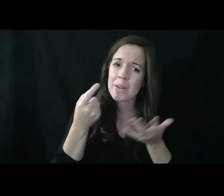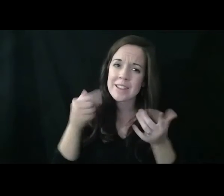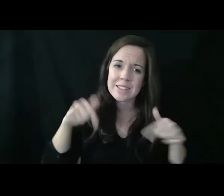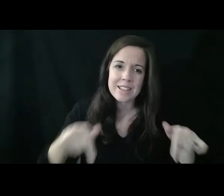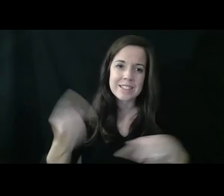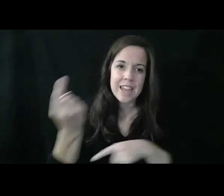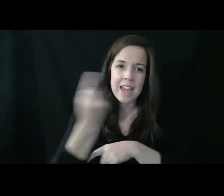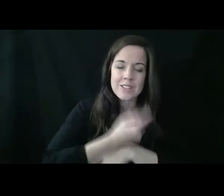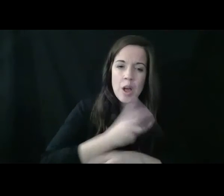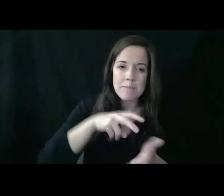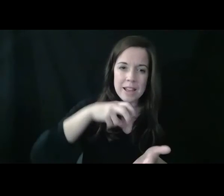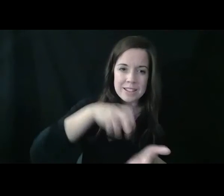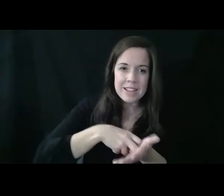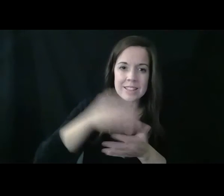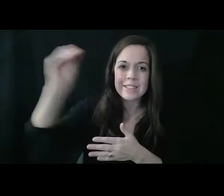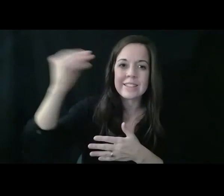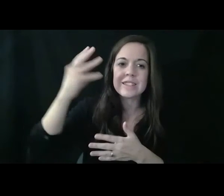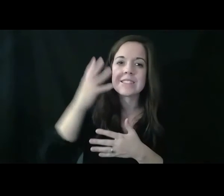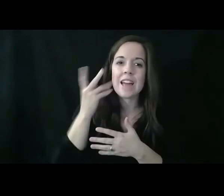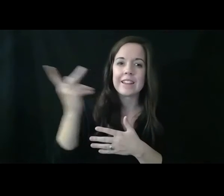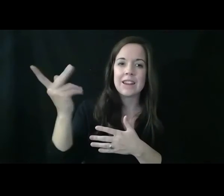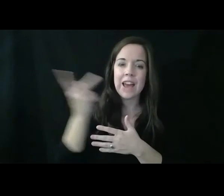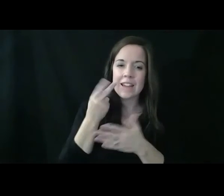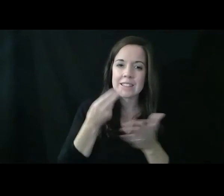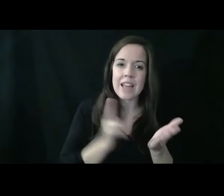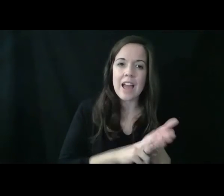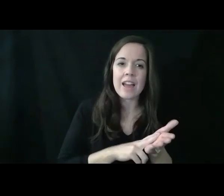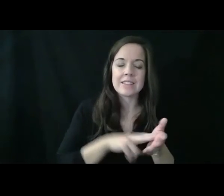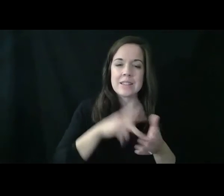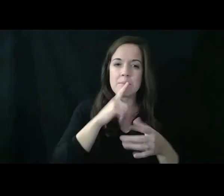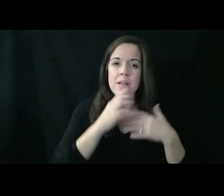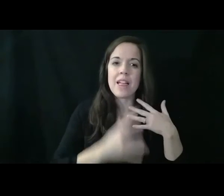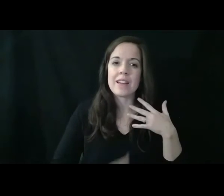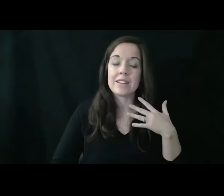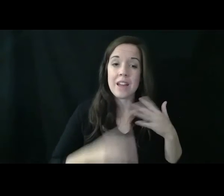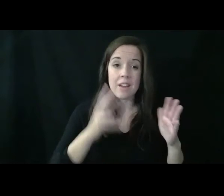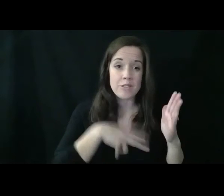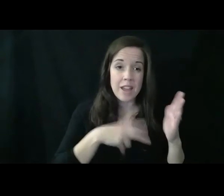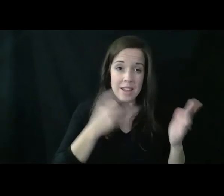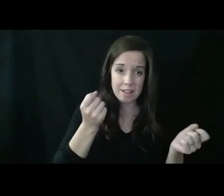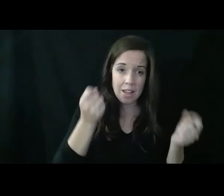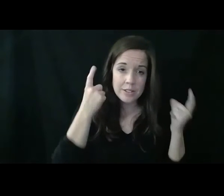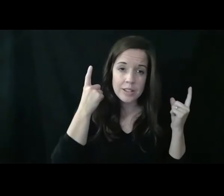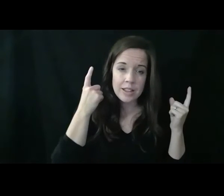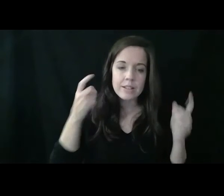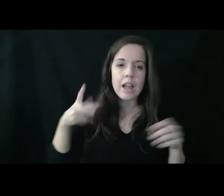the son and I signed in blood. I have read and understand. I cut the cord myself.